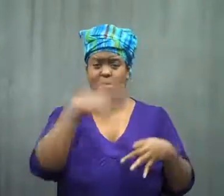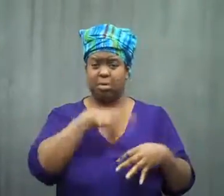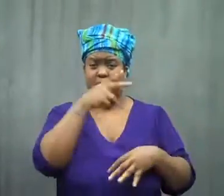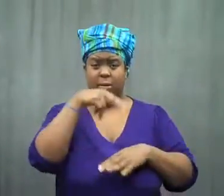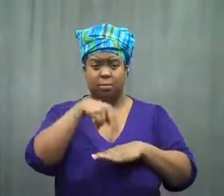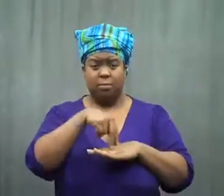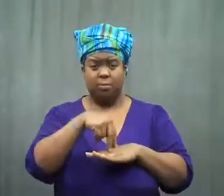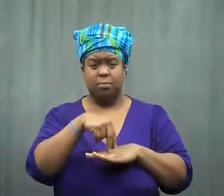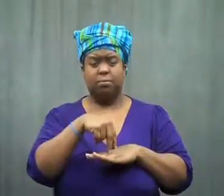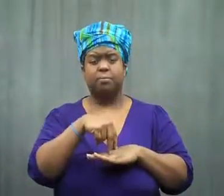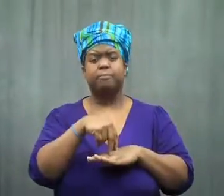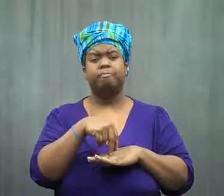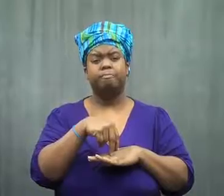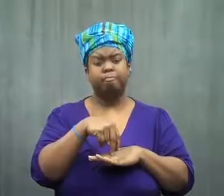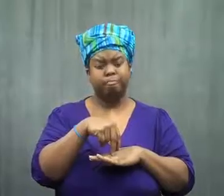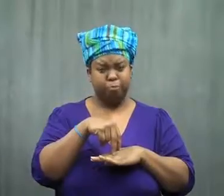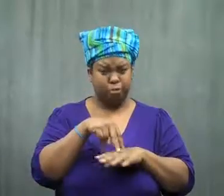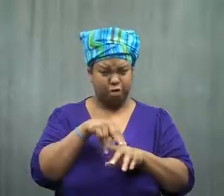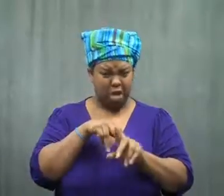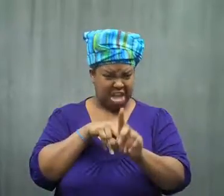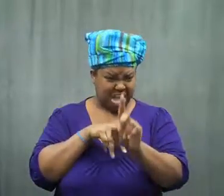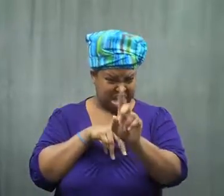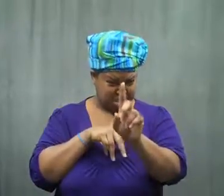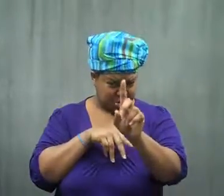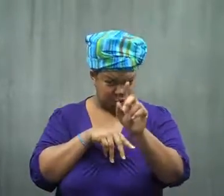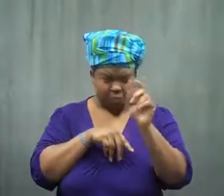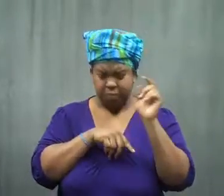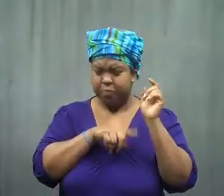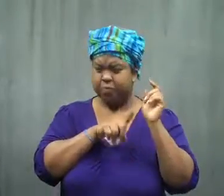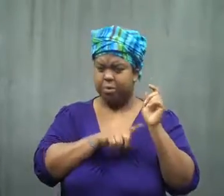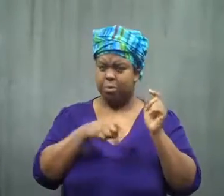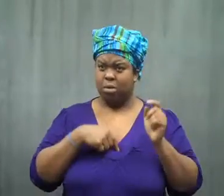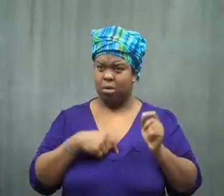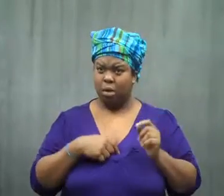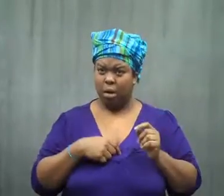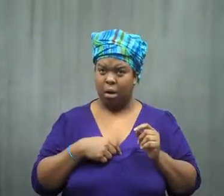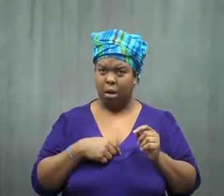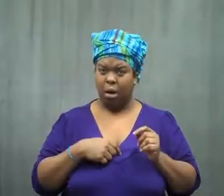My mother said, "Ok, just hold on," and left.